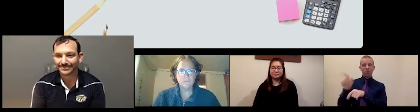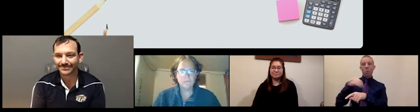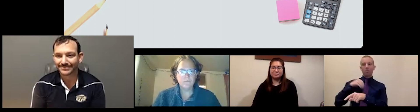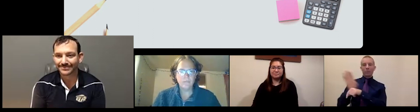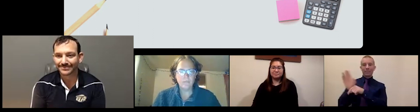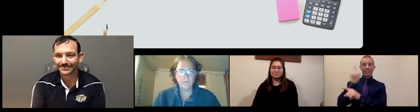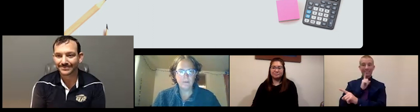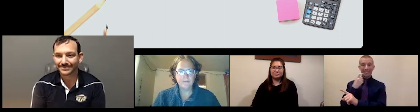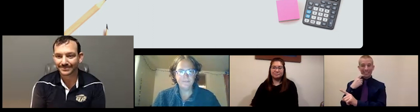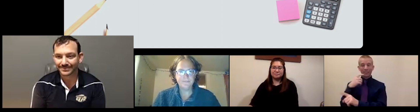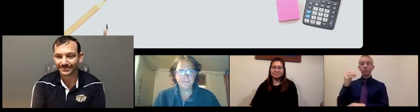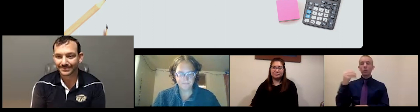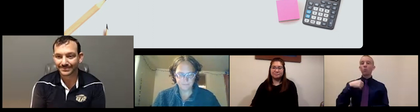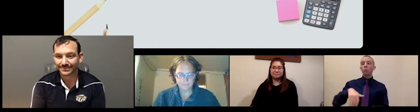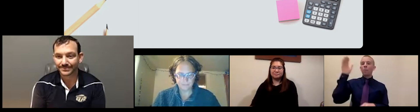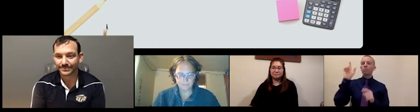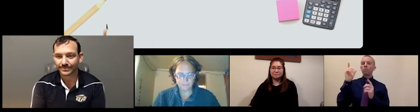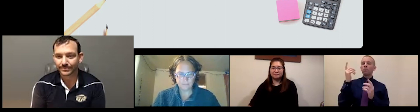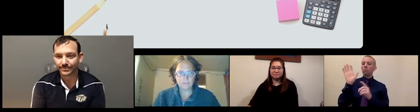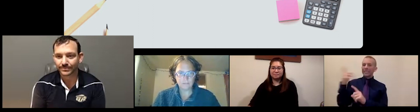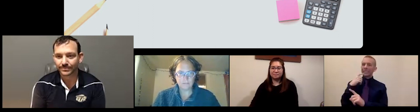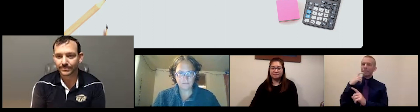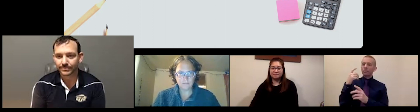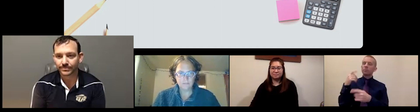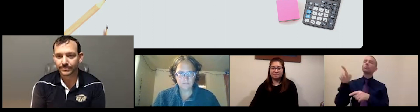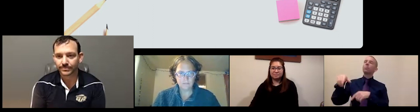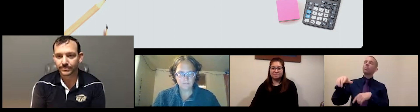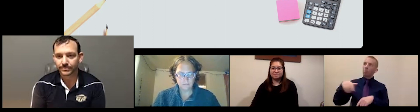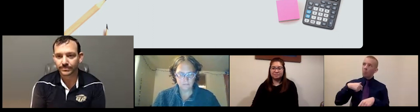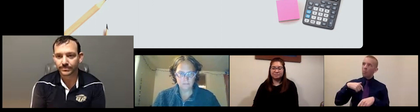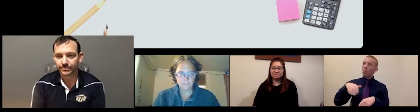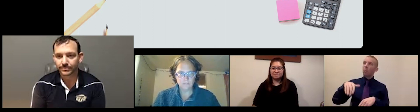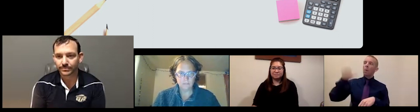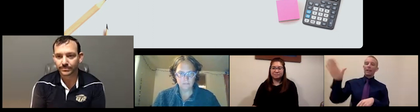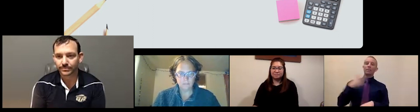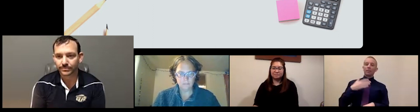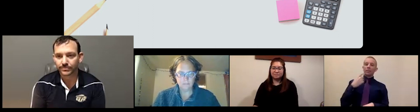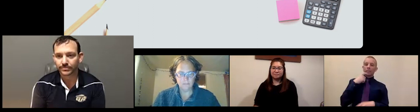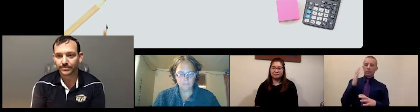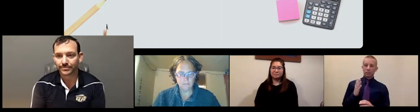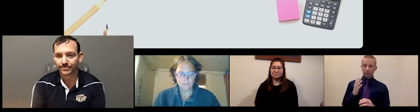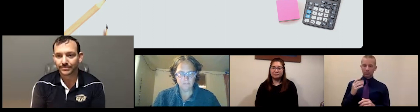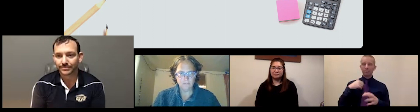He owns a business and is deaf, and I grew up with him as my dentist.